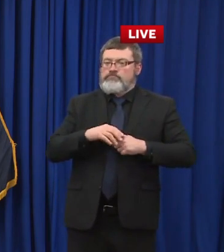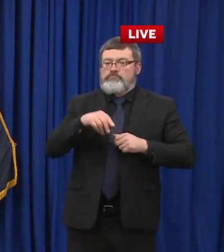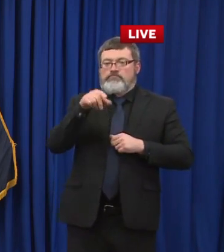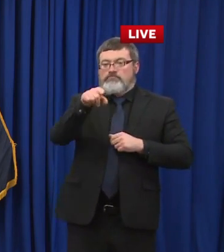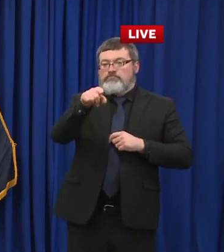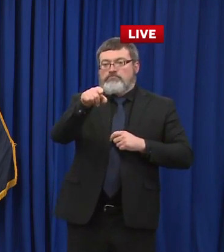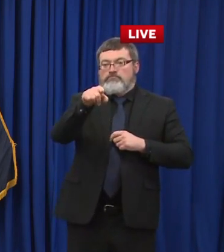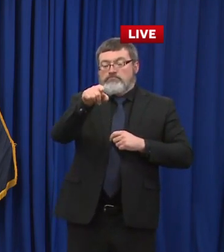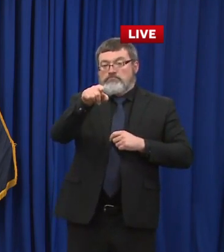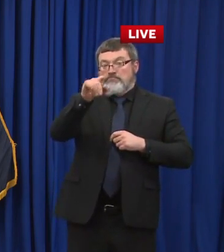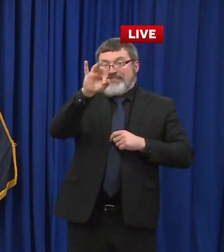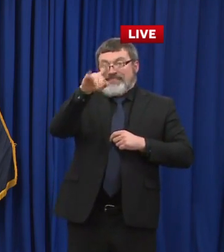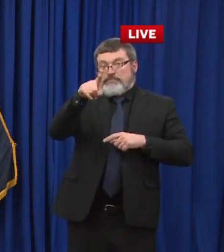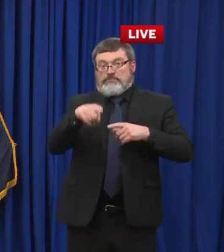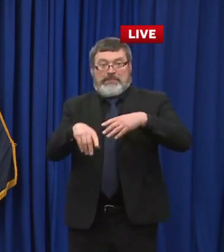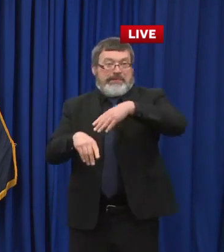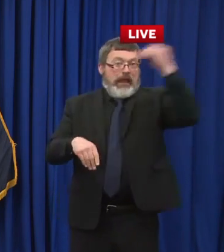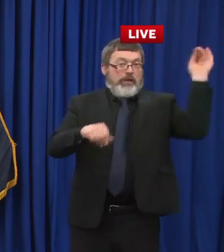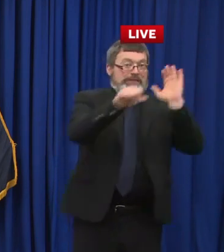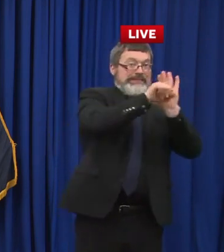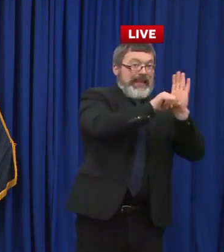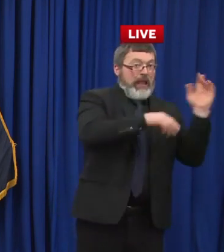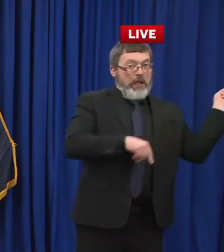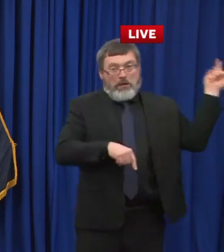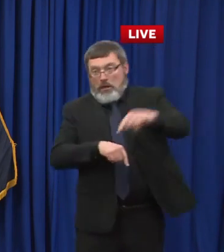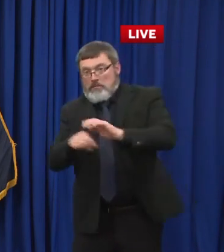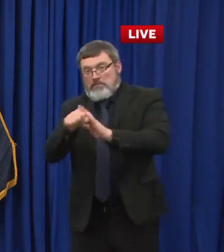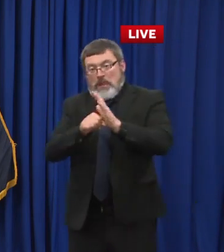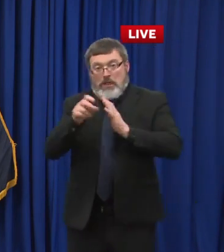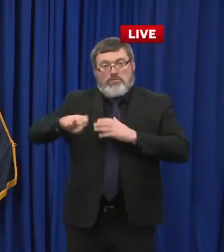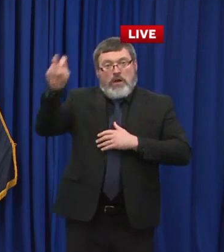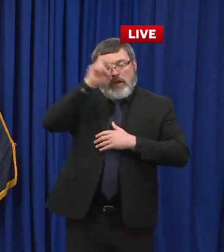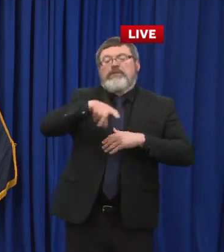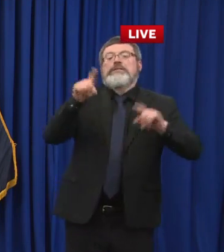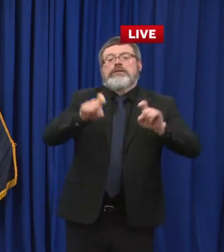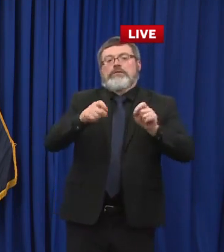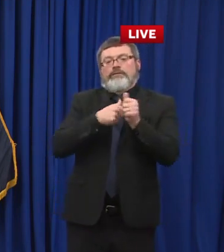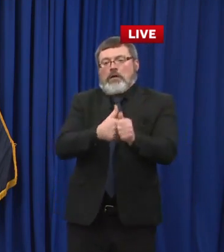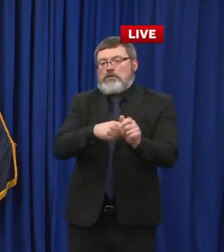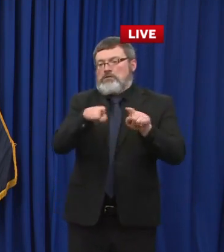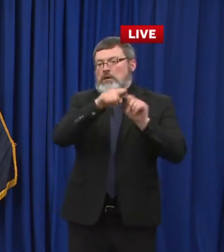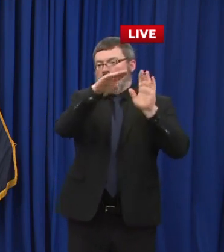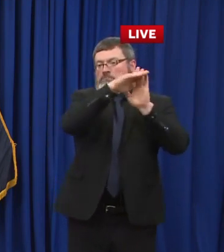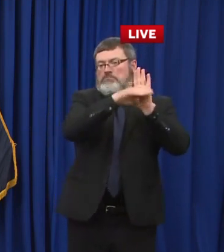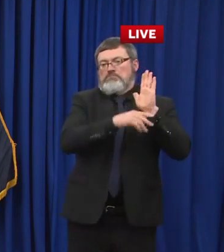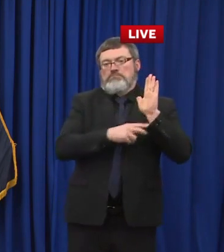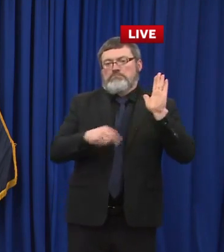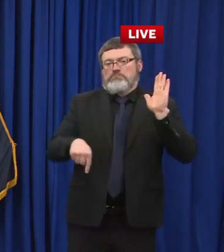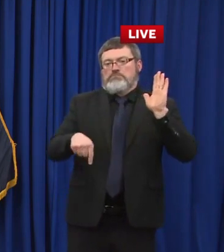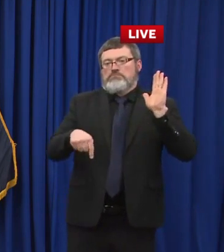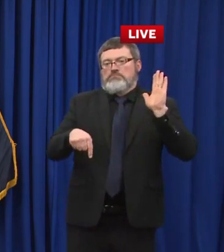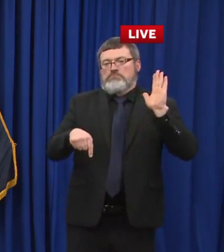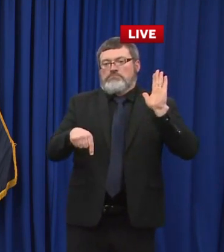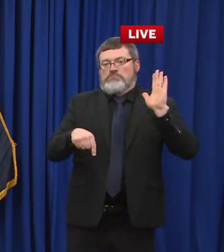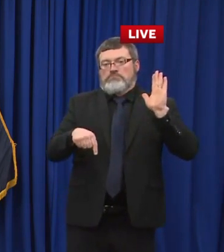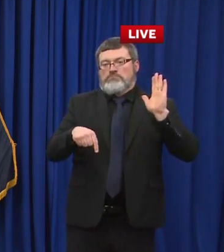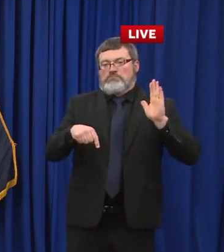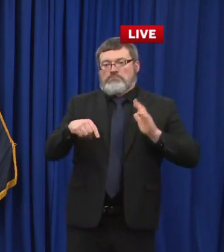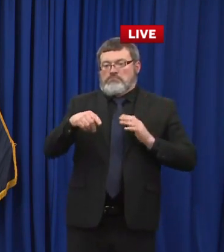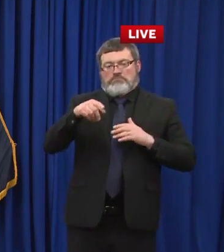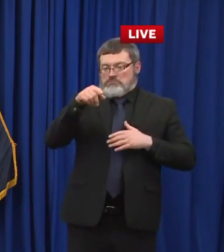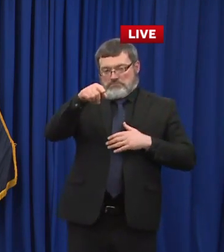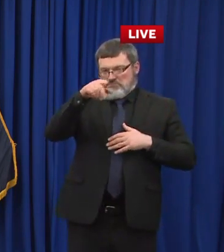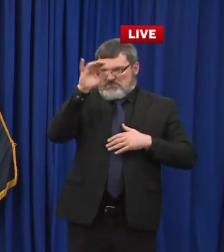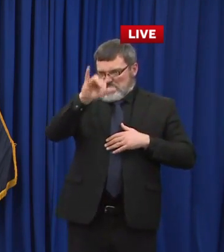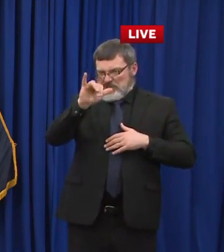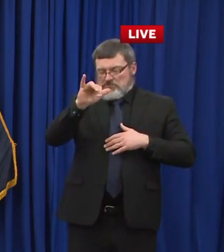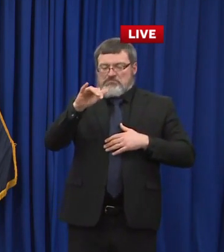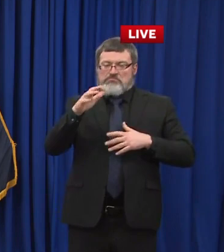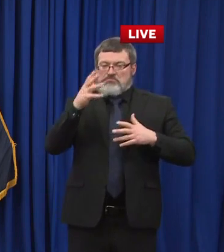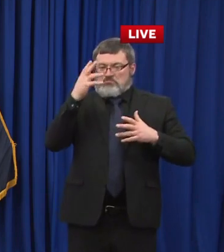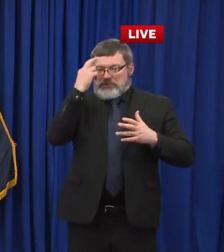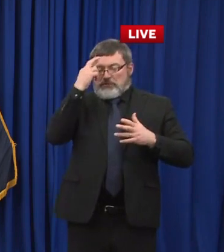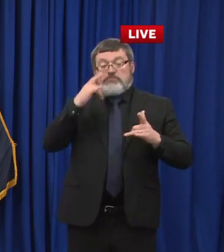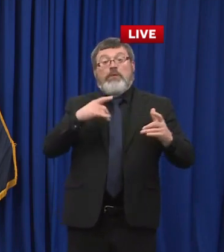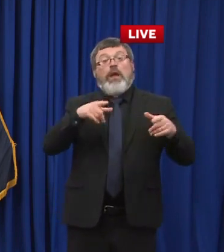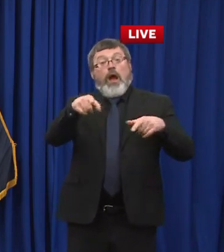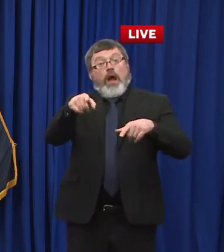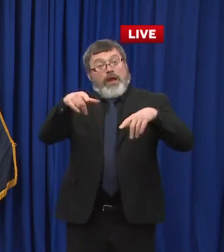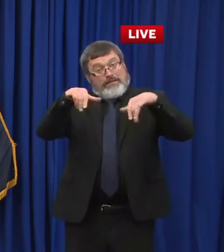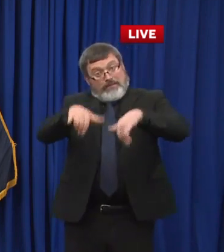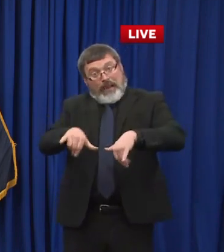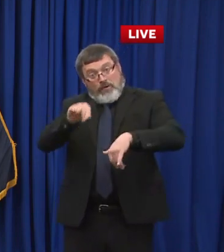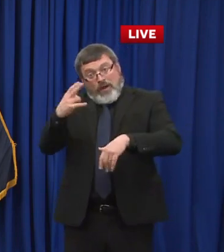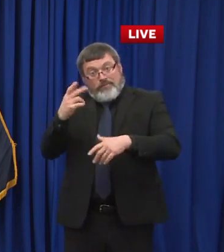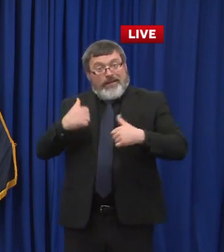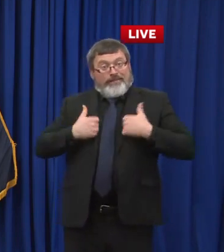FOR THOSE TRAVELING, TRAVEL GUIDANCE REMAINS IN EFFECT AND THERE CONTINUES TO BE A TEST OUT OF TRAVEL QUARANTINE OPTION, BUT WE ARE NOT DOING THAT AT THIS TIME.